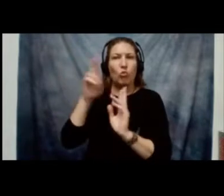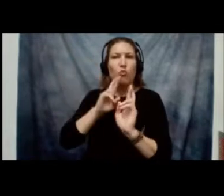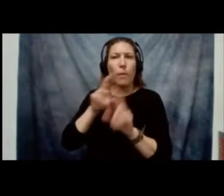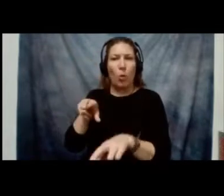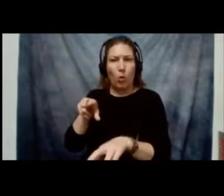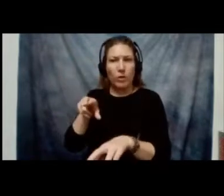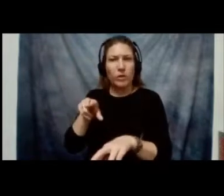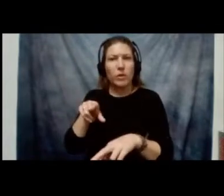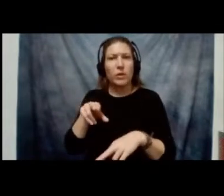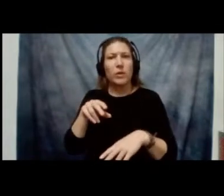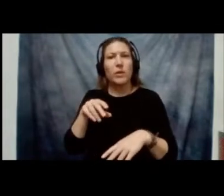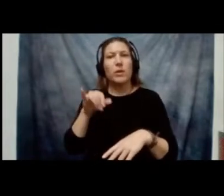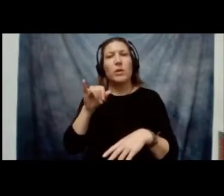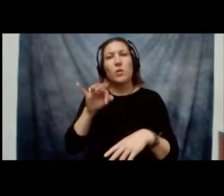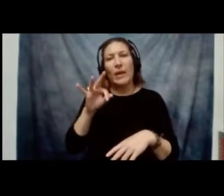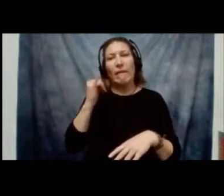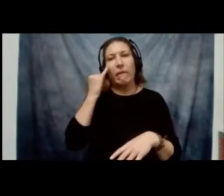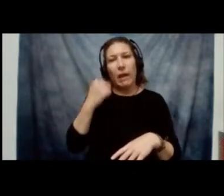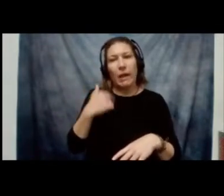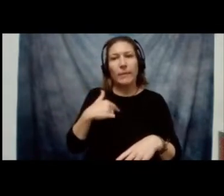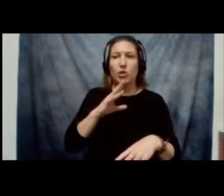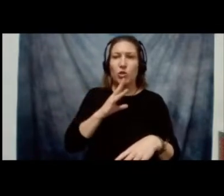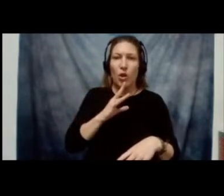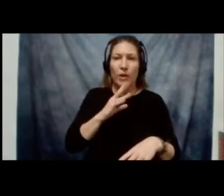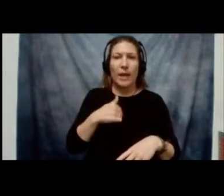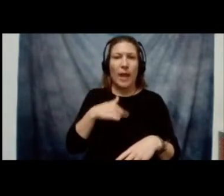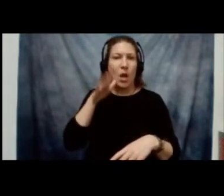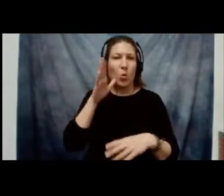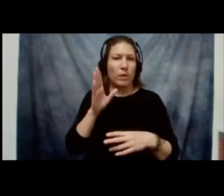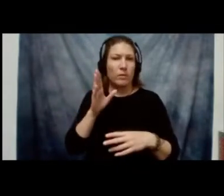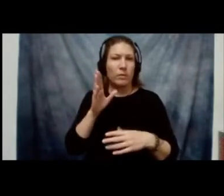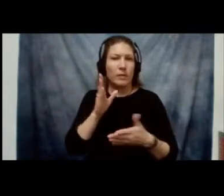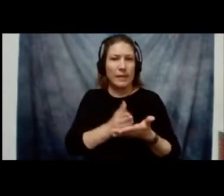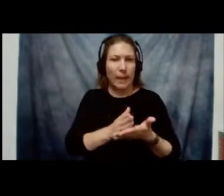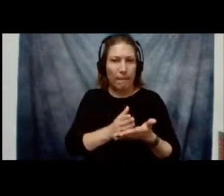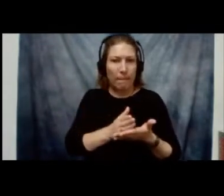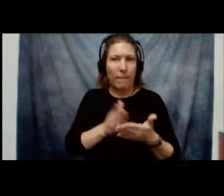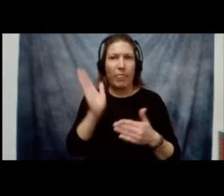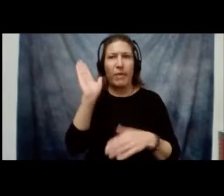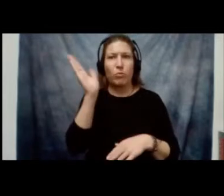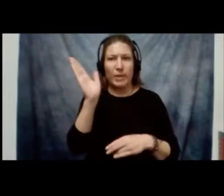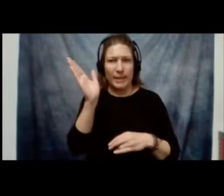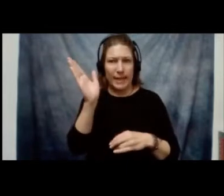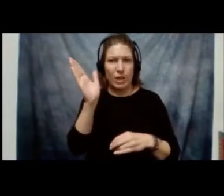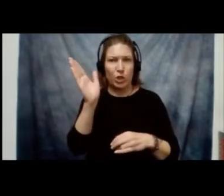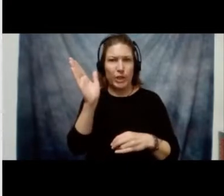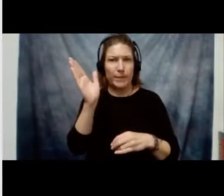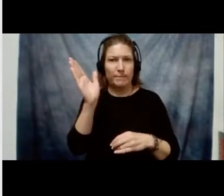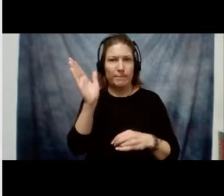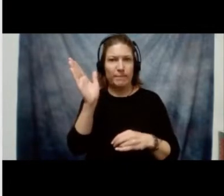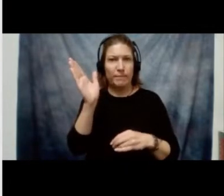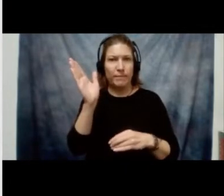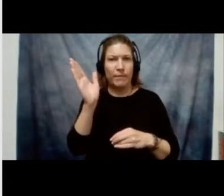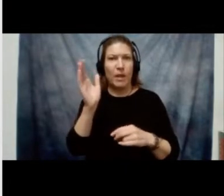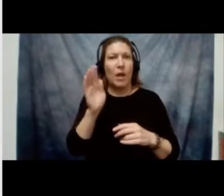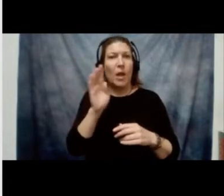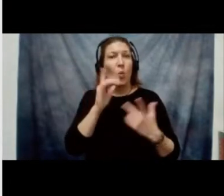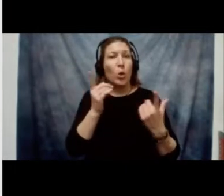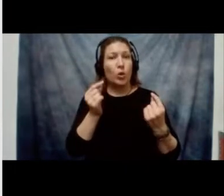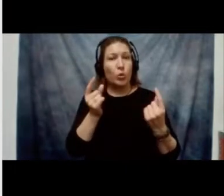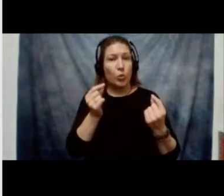right now i will stop the presentation and what it will do is it will come up with a report for me